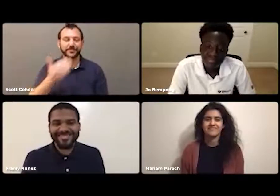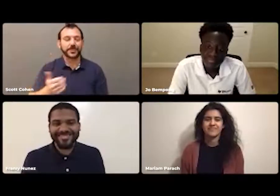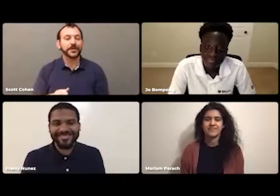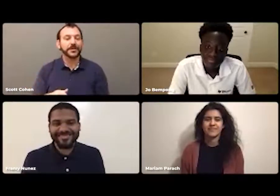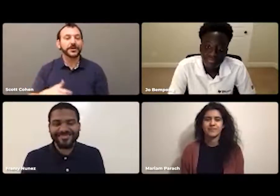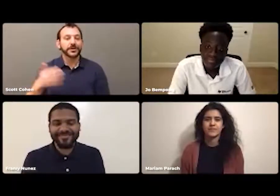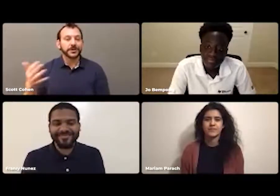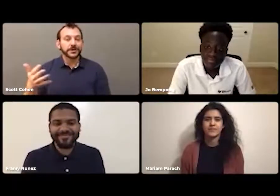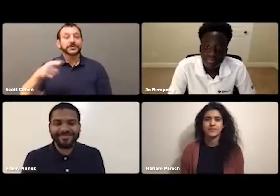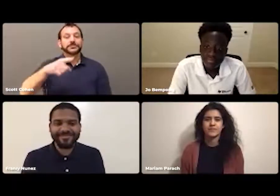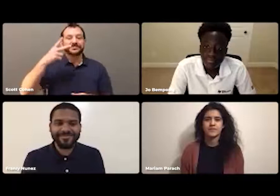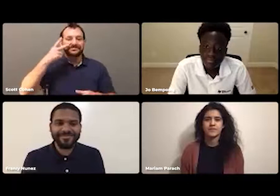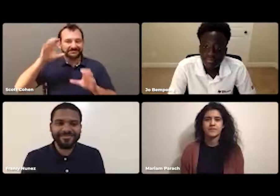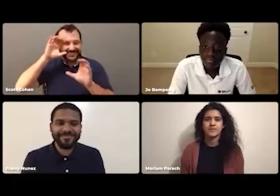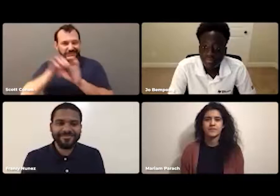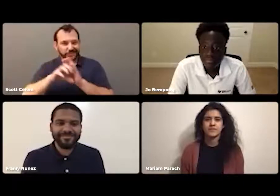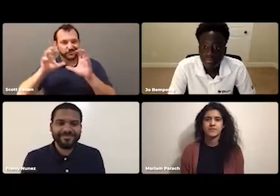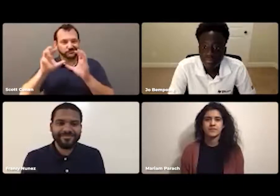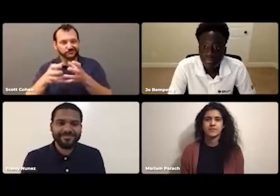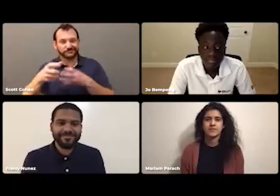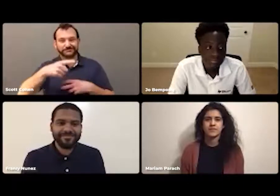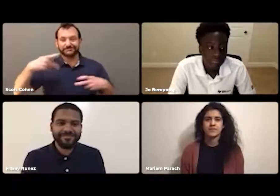You said you took something apart.